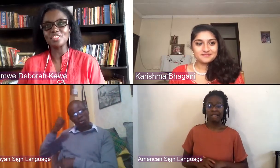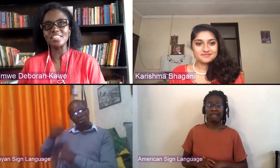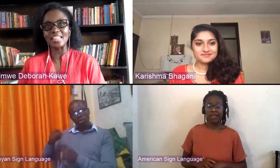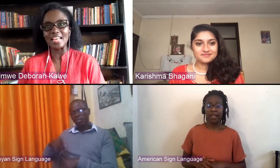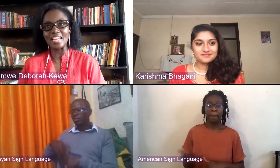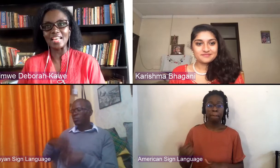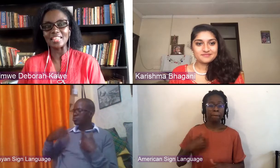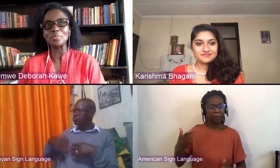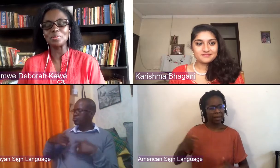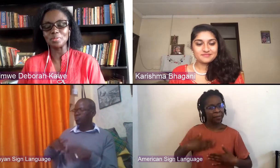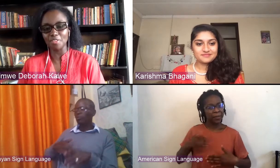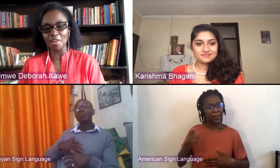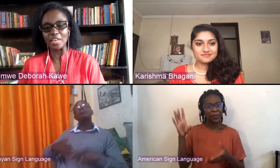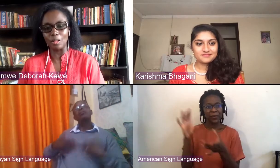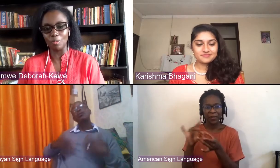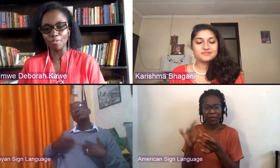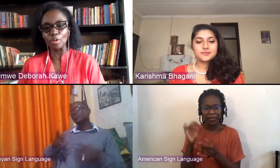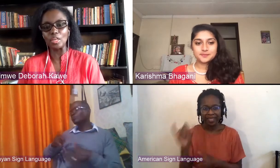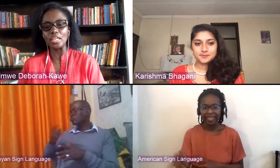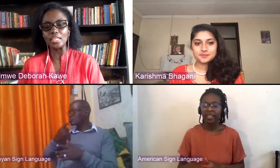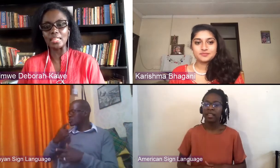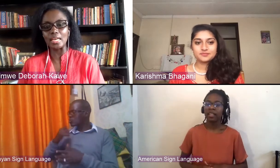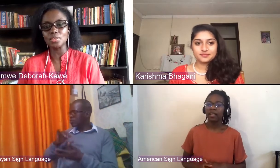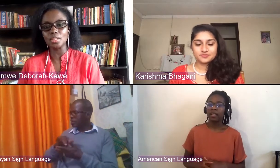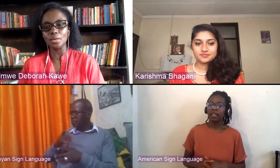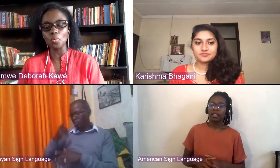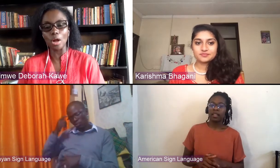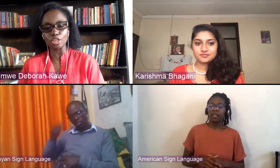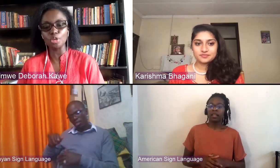I think it was very helpful in that workshop